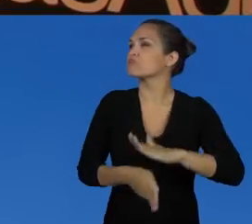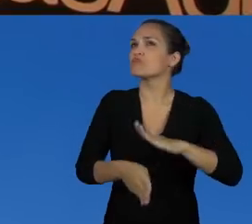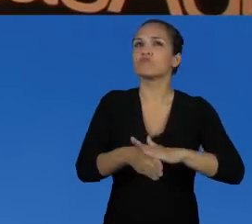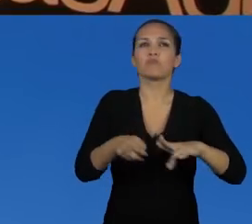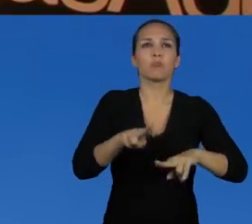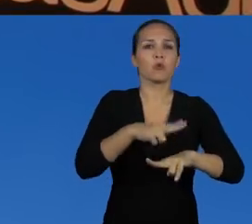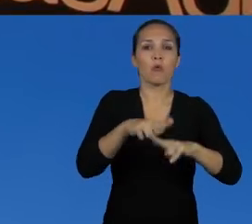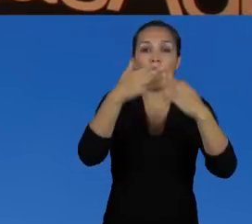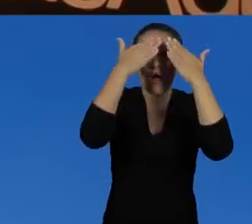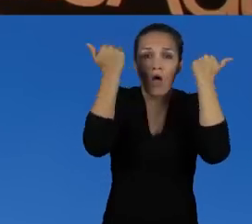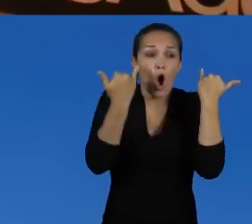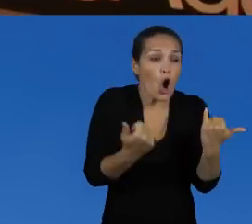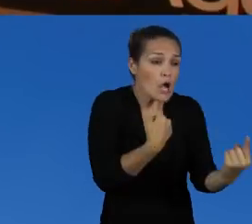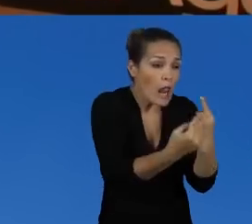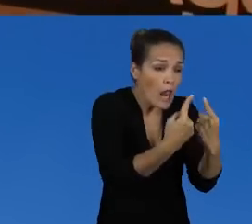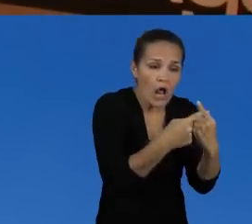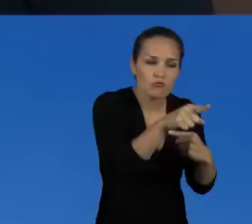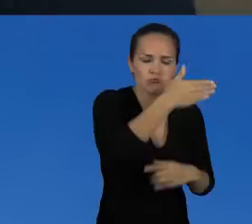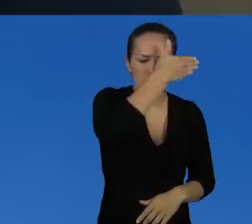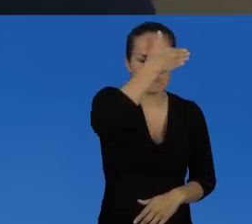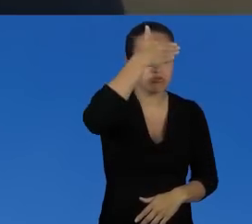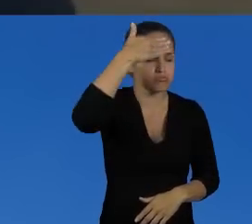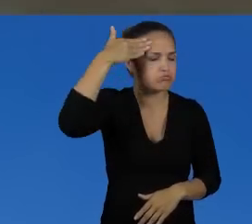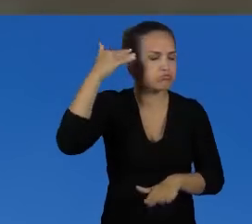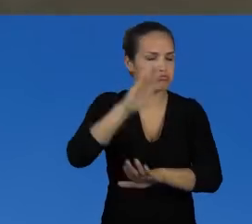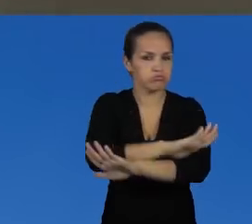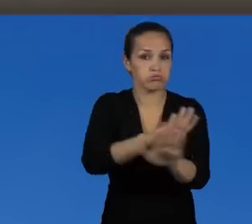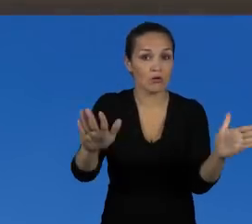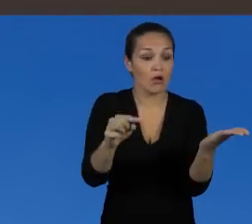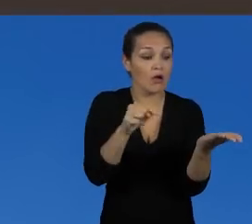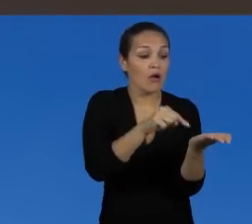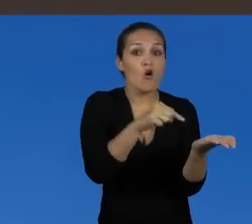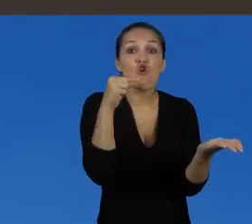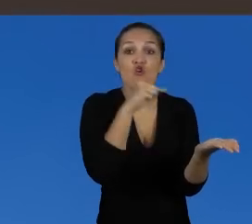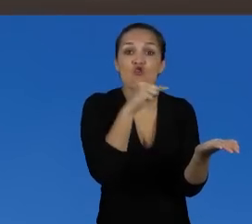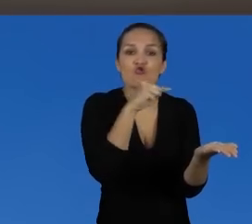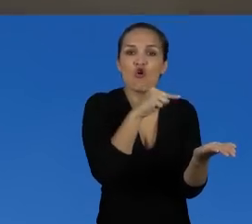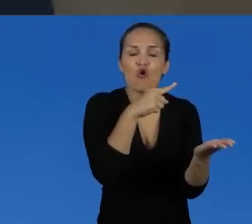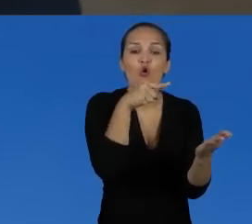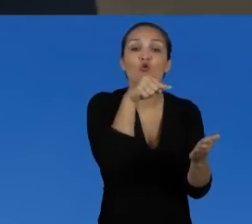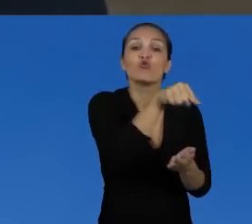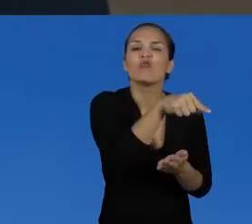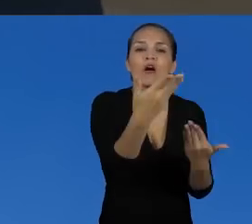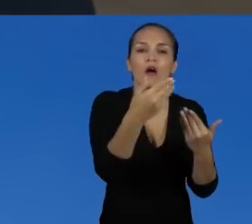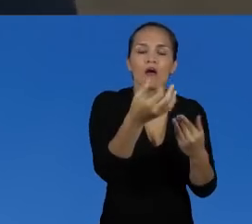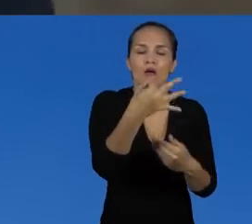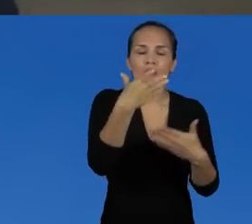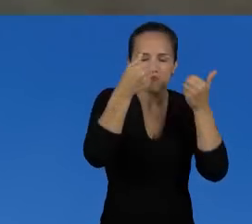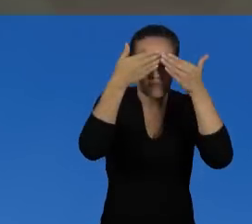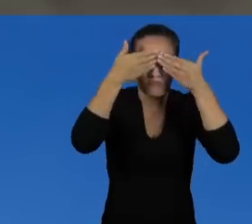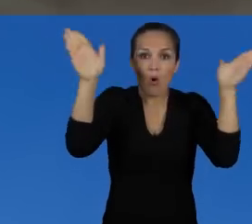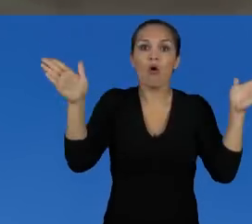you will forget about this conversation and will go on with your life as usual. If you take the red one, you'll learn the truth."